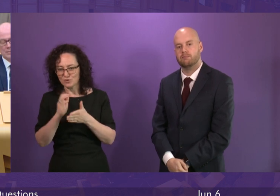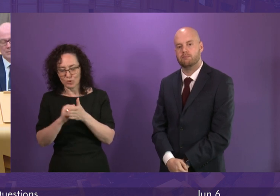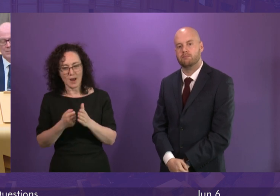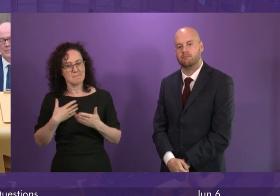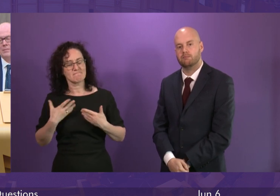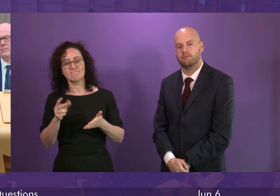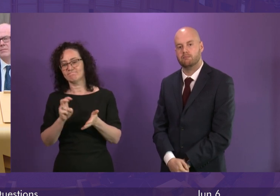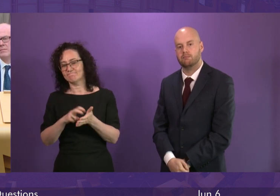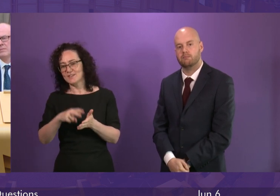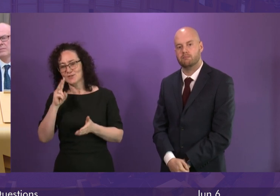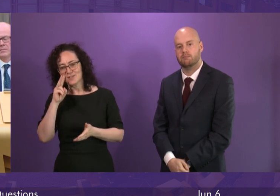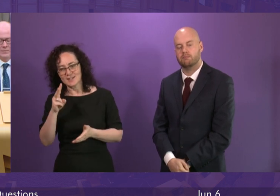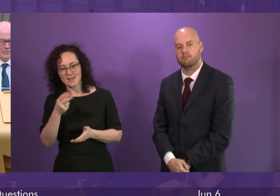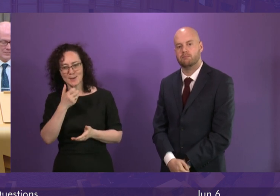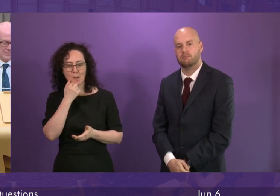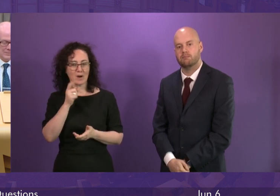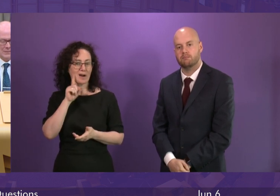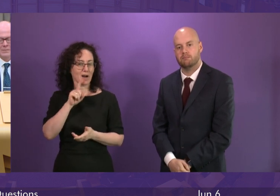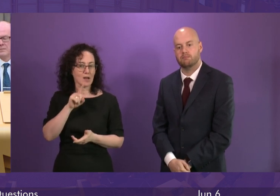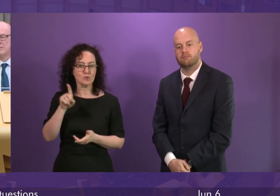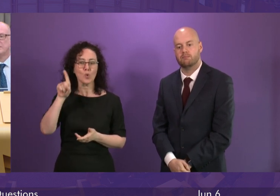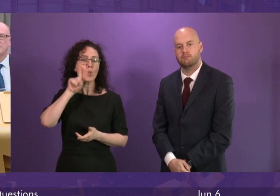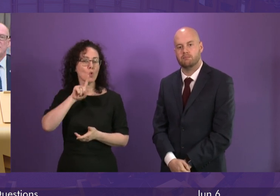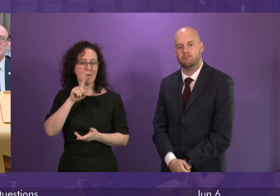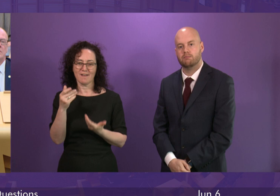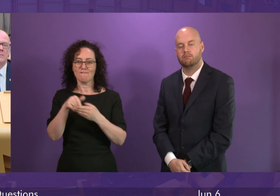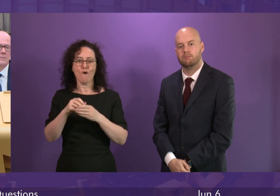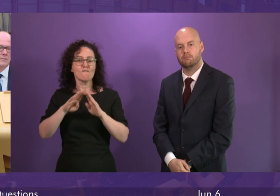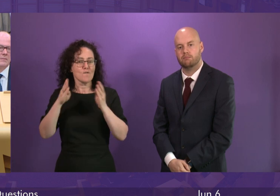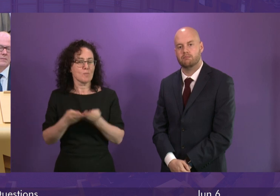playing football. We have an excellent opportunity to further increase participation in our national